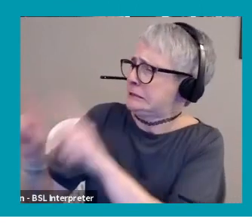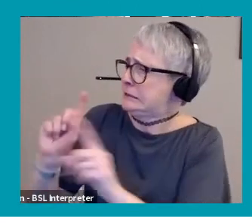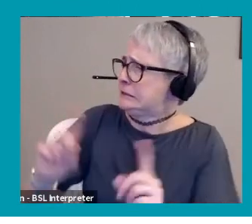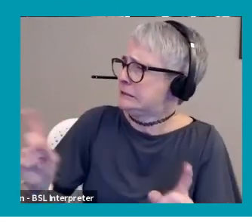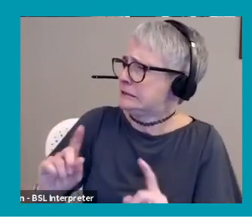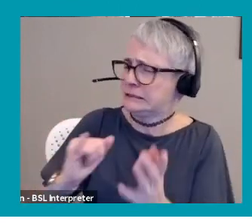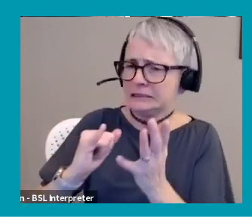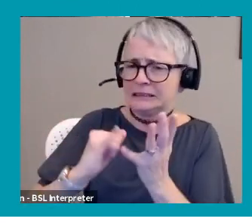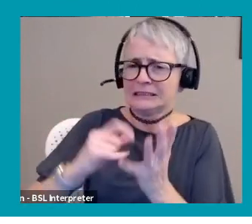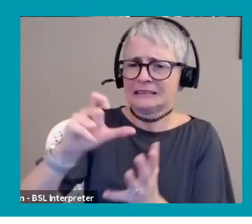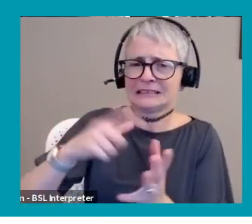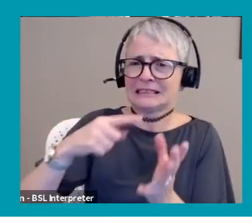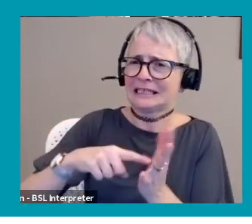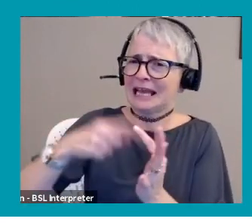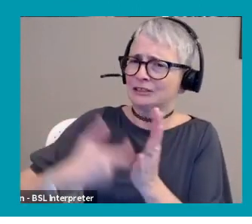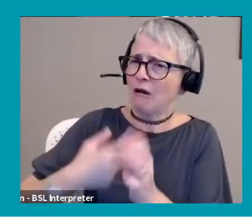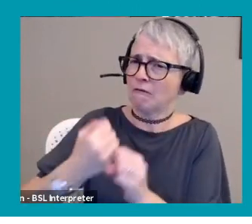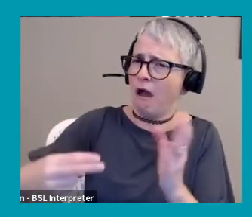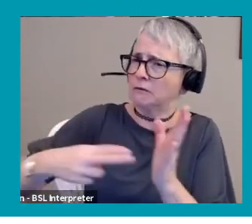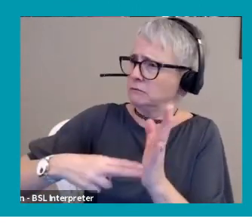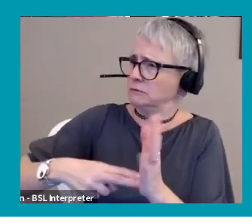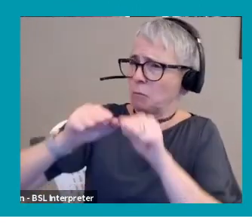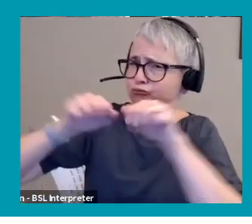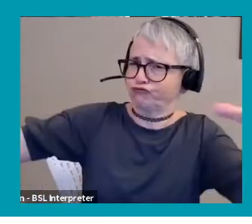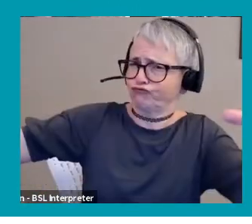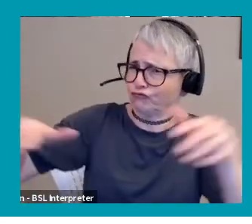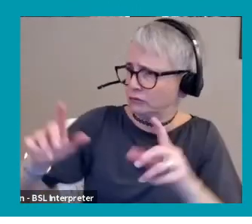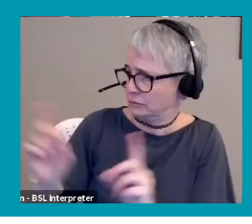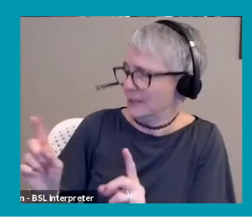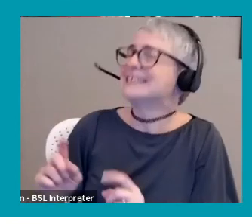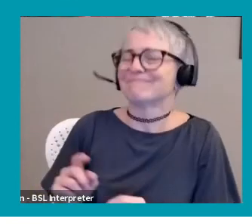less likely you are to keep to that narrow view of what you want. You're more likely to go you